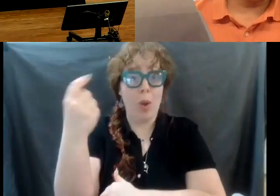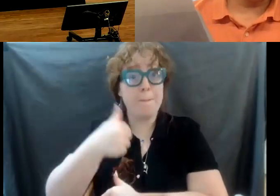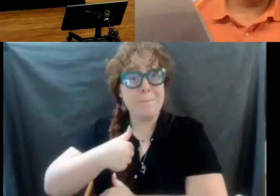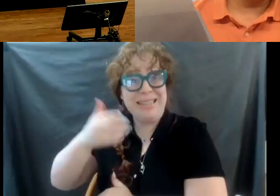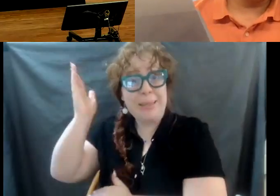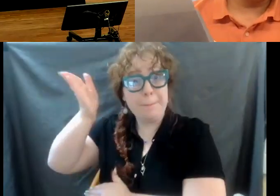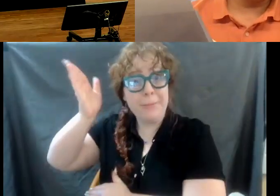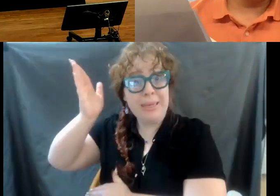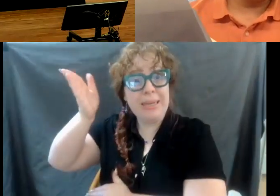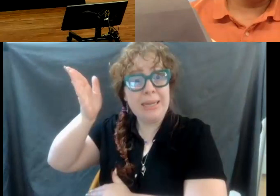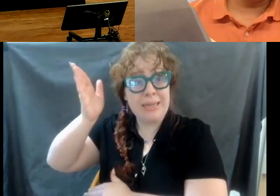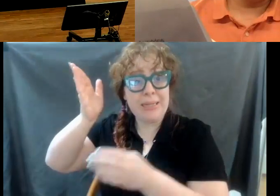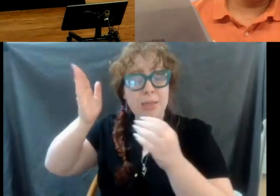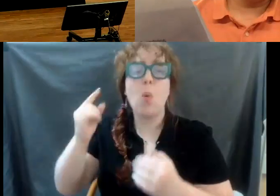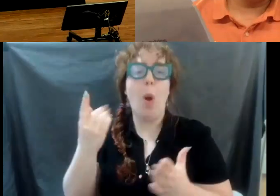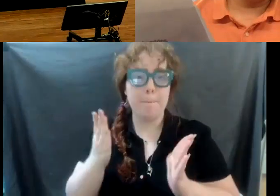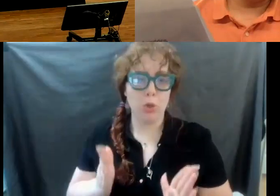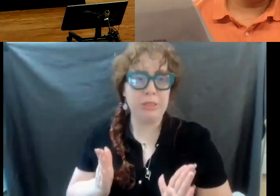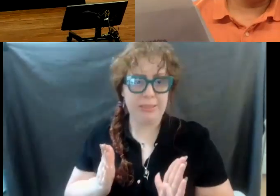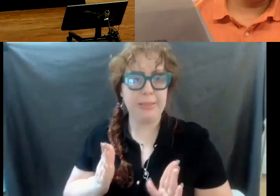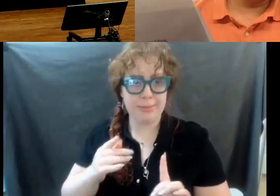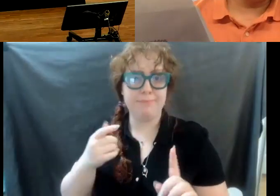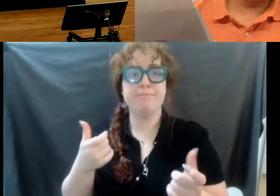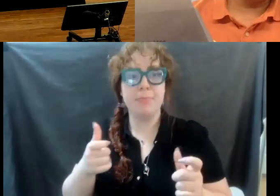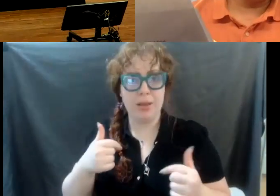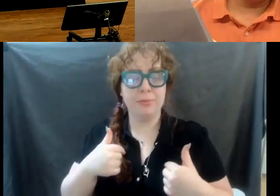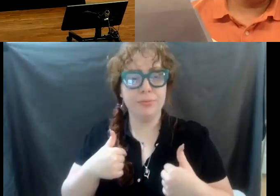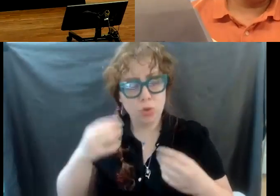that kind of helps provide a sort of look at my family history.